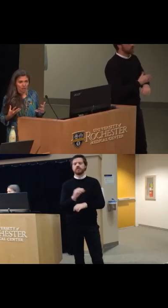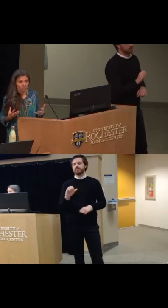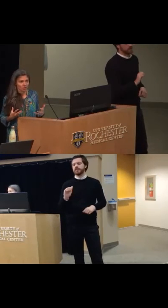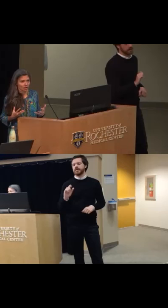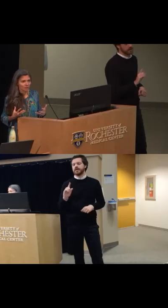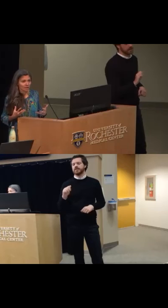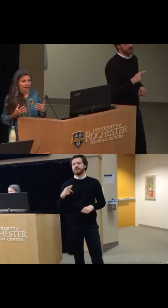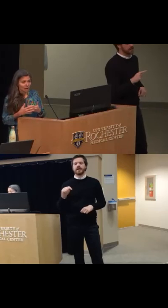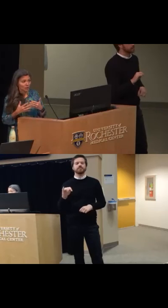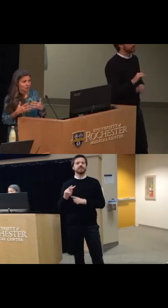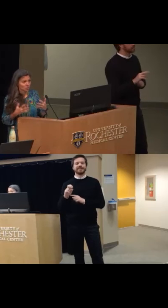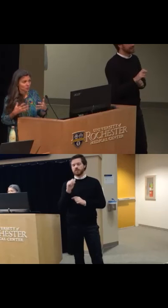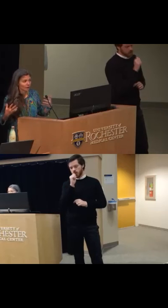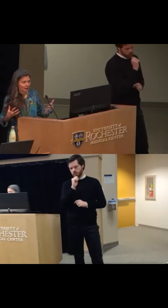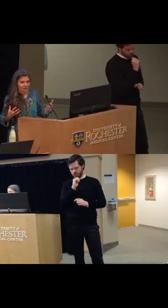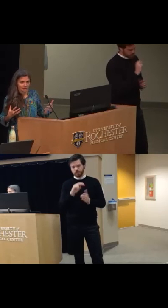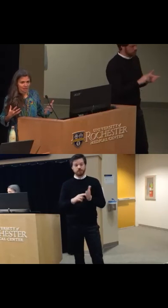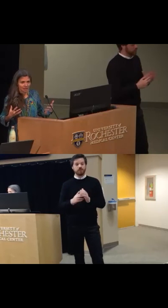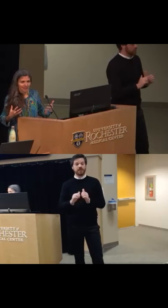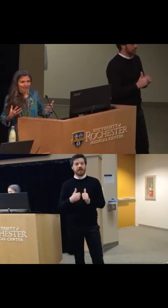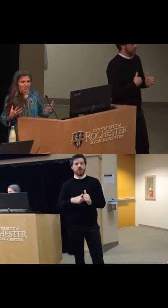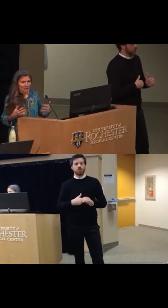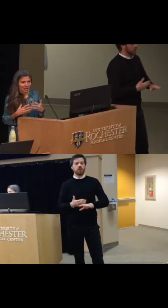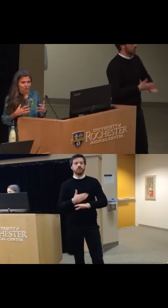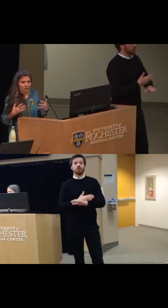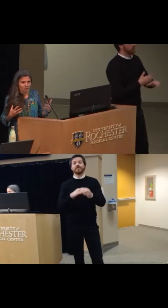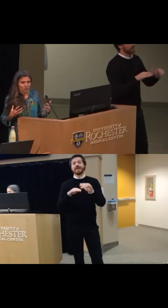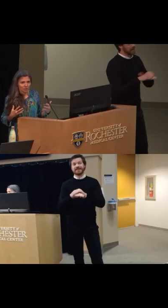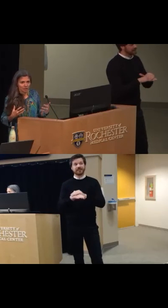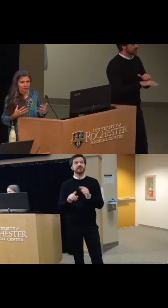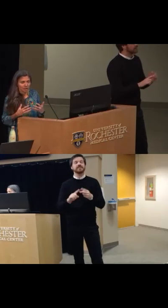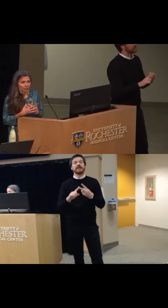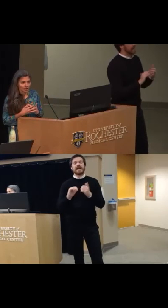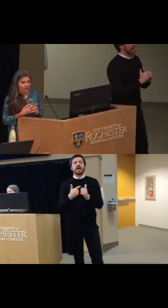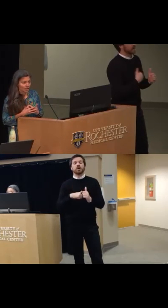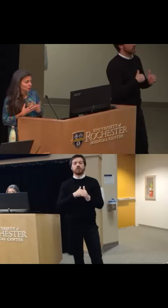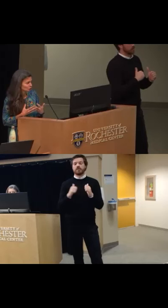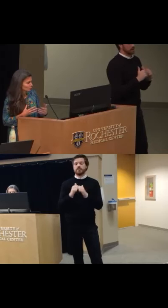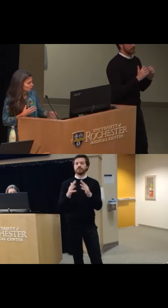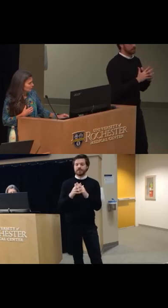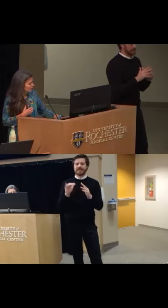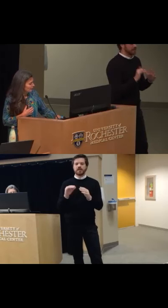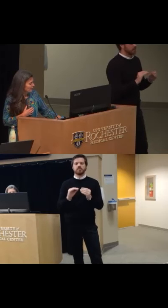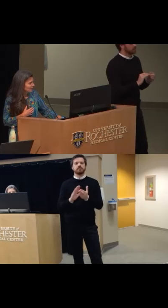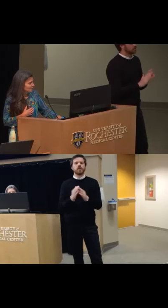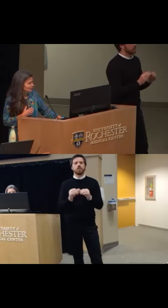question becomes how do we improve access um and how do we Implement in ways that are durable um